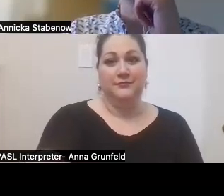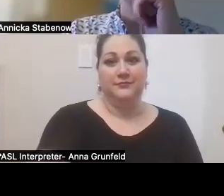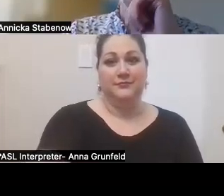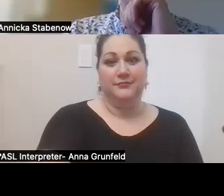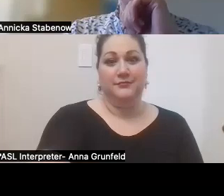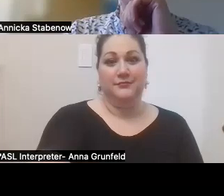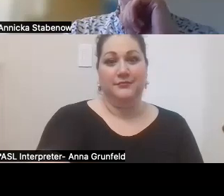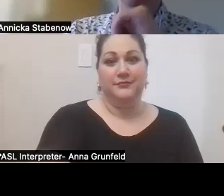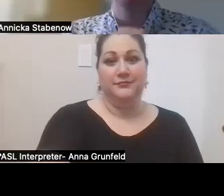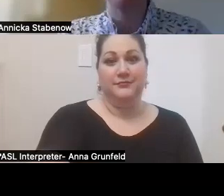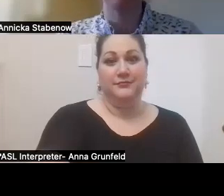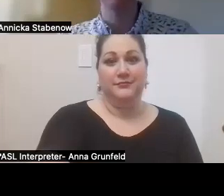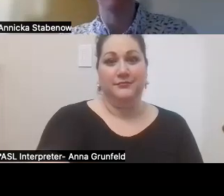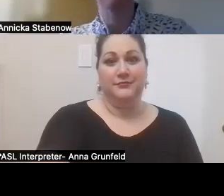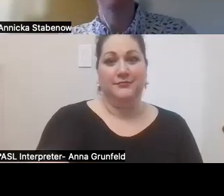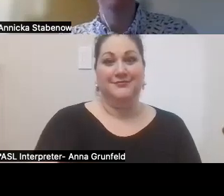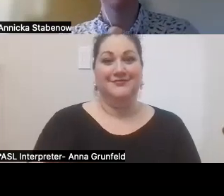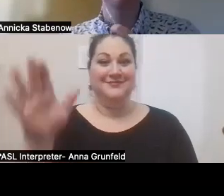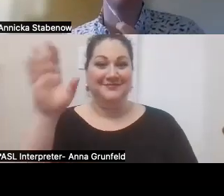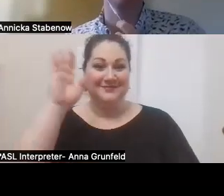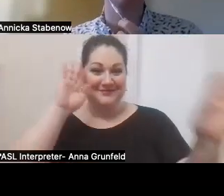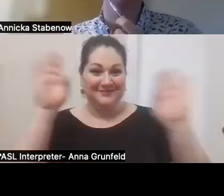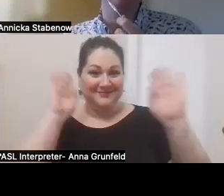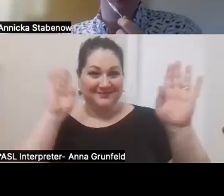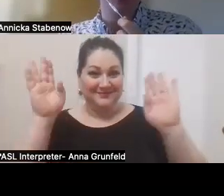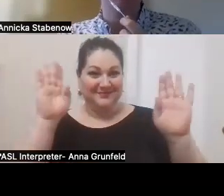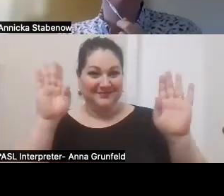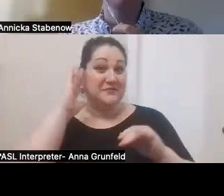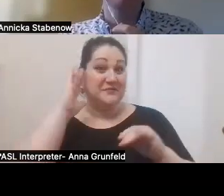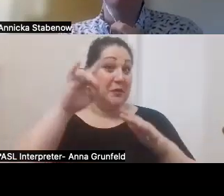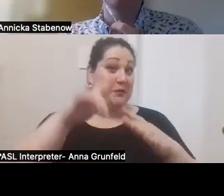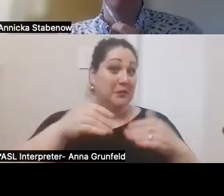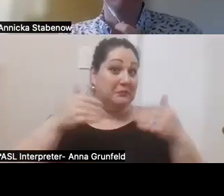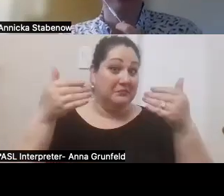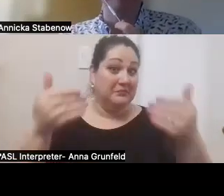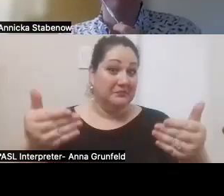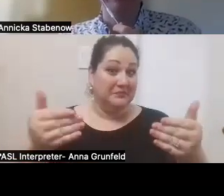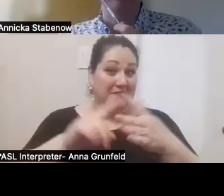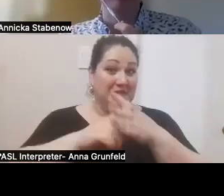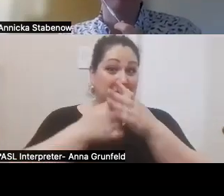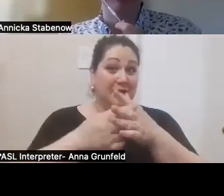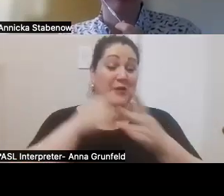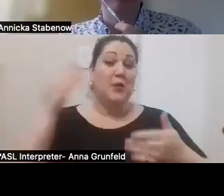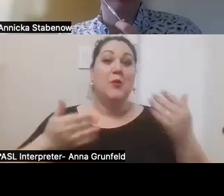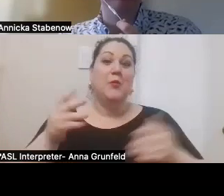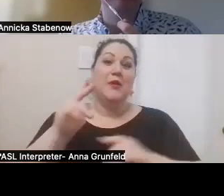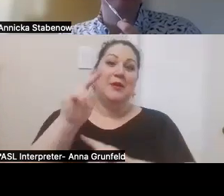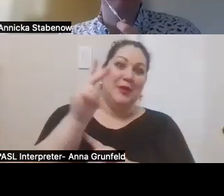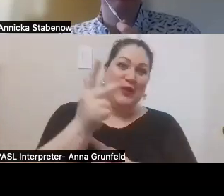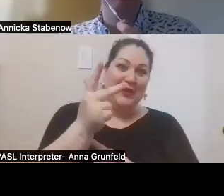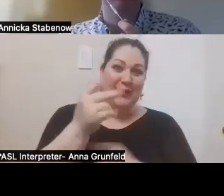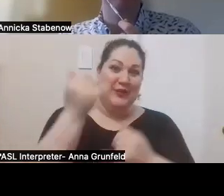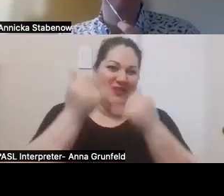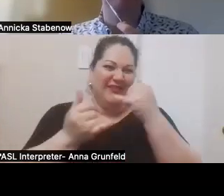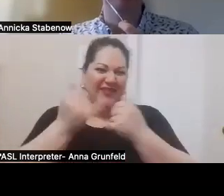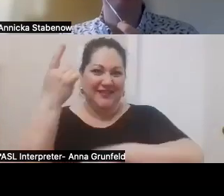Hey, hi everyone, we're going to get started. Welcome to the third and final day of the strengthening accessibility and inclusion